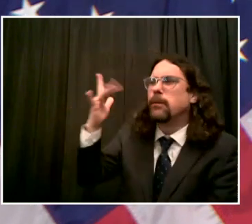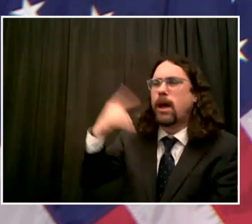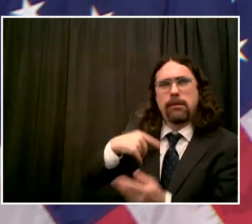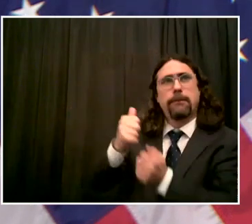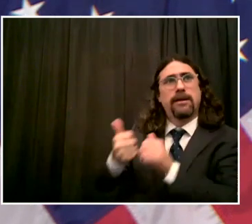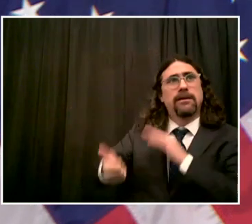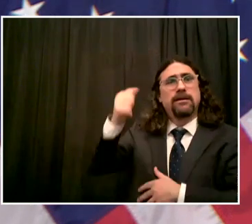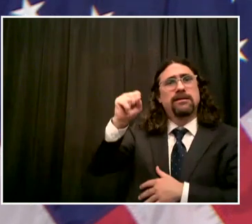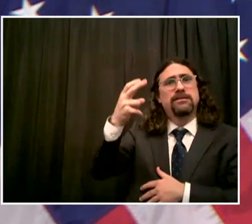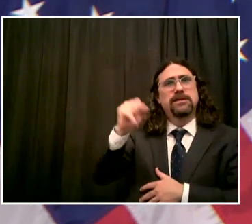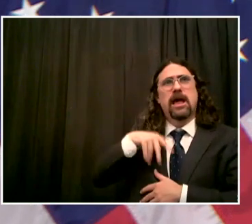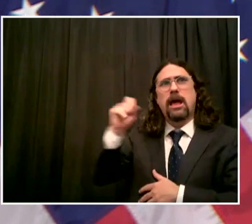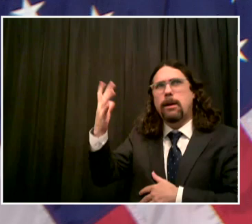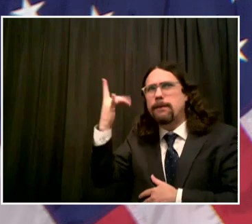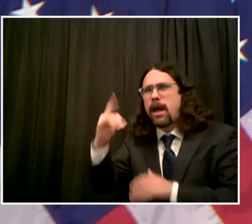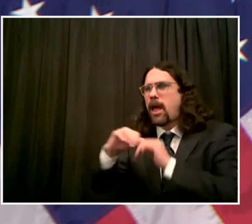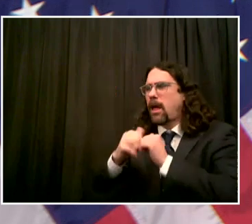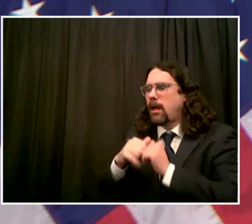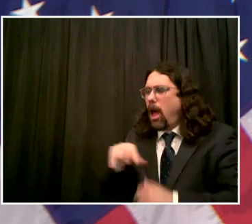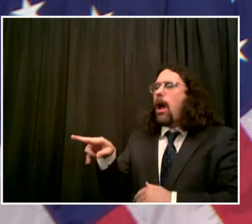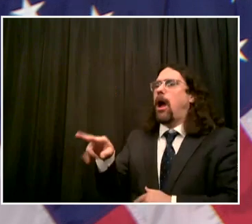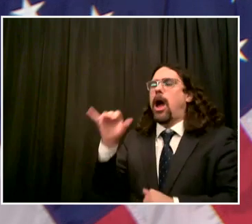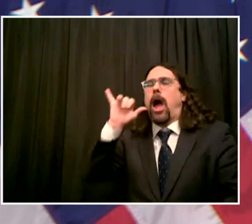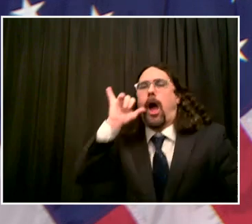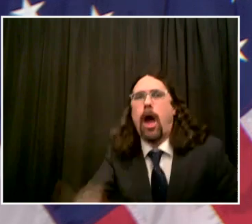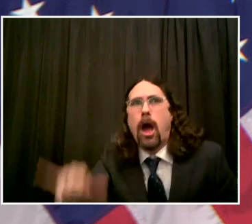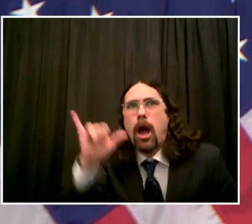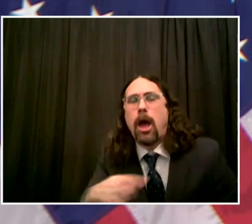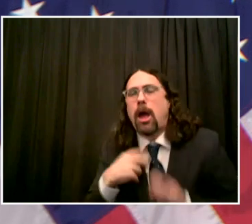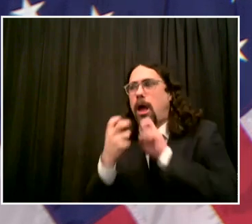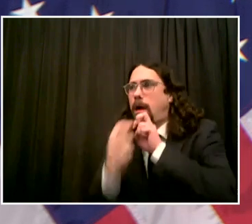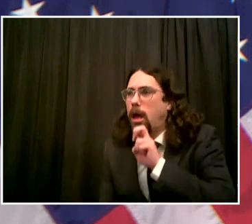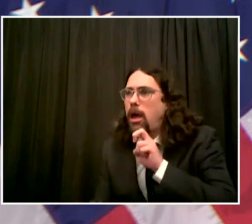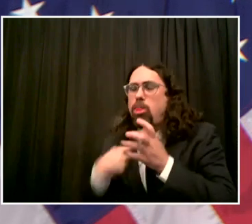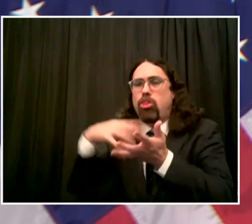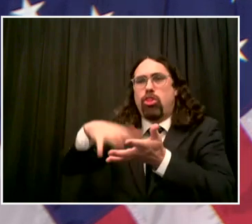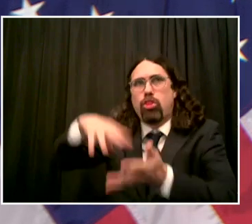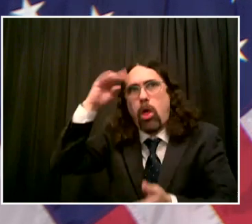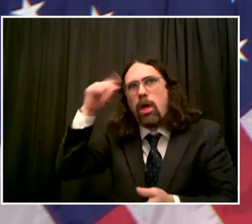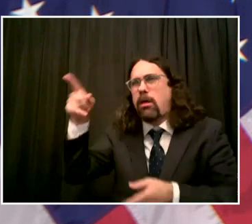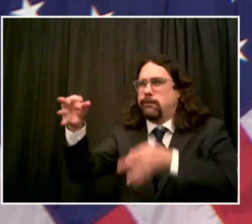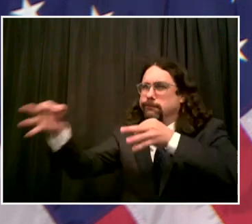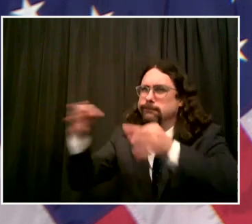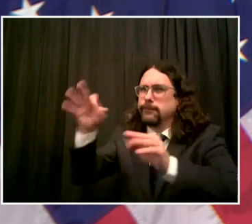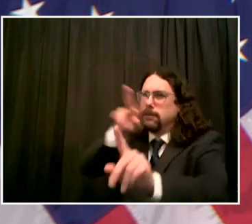THERE'S MORE OUT THERE THAN MEETS THE EYE. COMMISSIONER. THANK YOU FOR THE QUESTION.